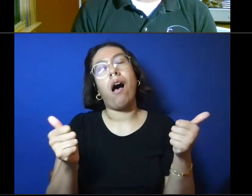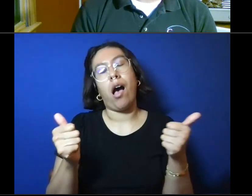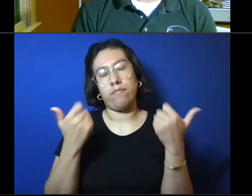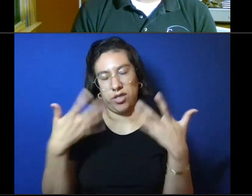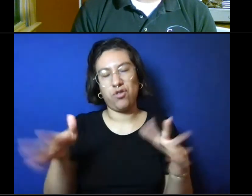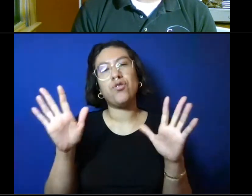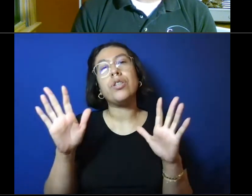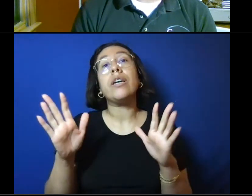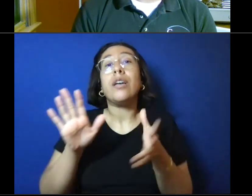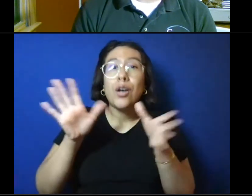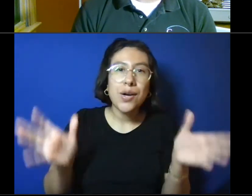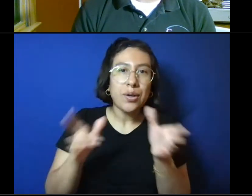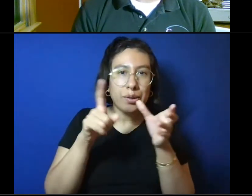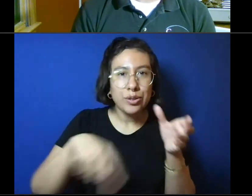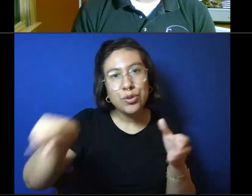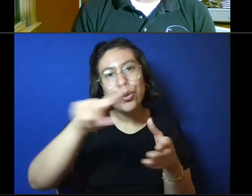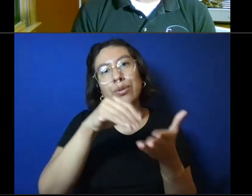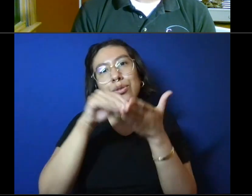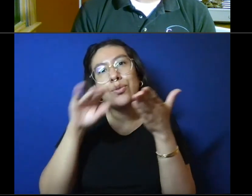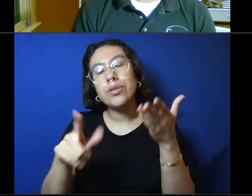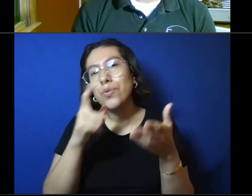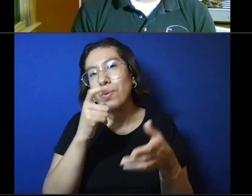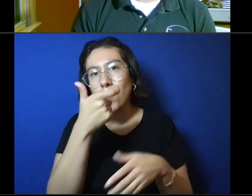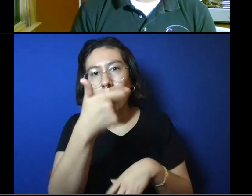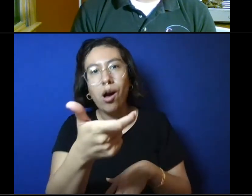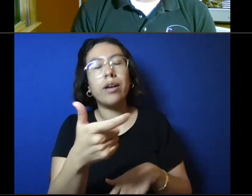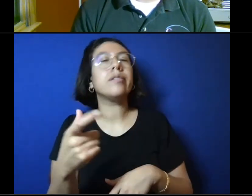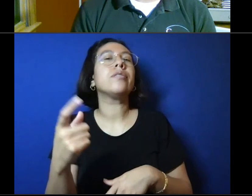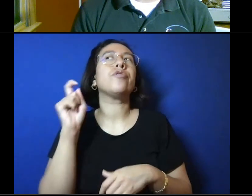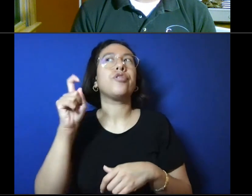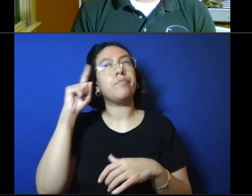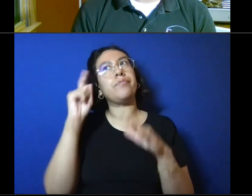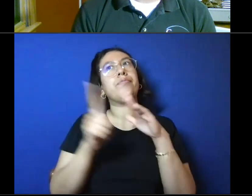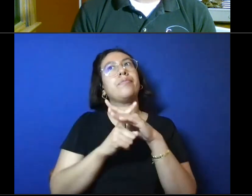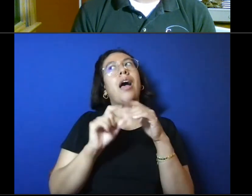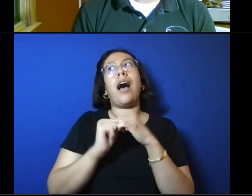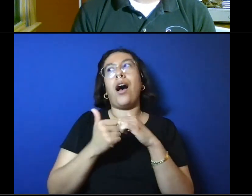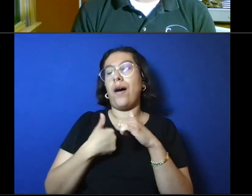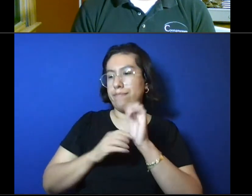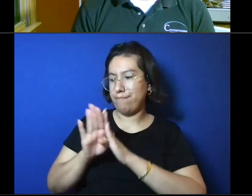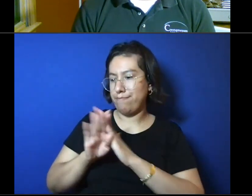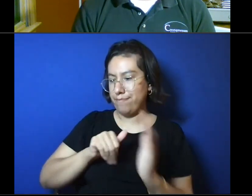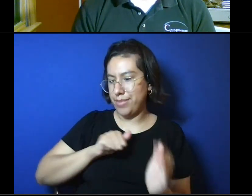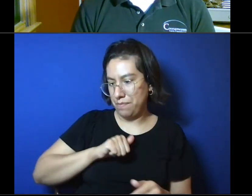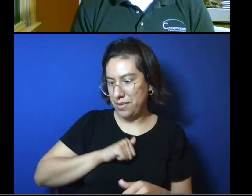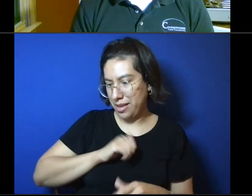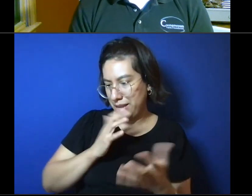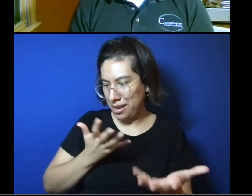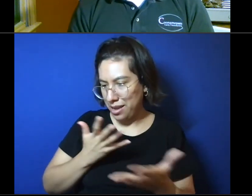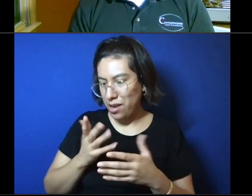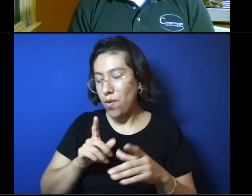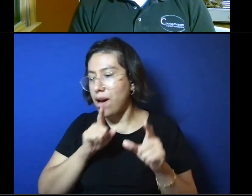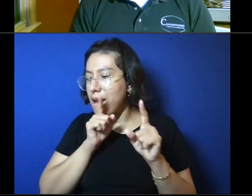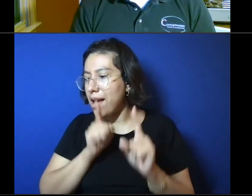So I encourage you, the students that are watching, to think about ways that you could build something that might answer a science question for you.